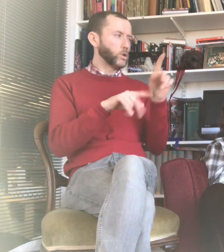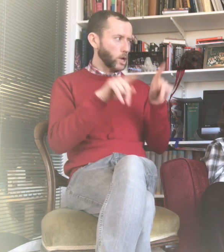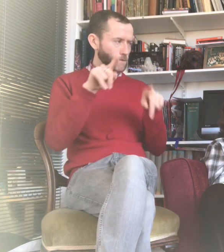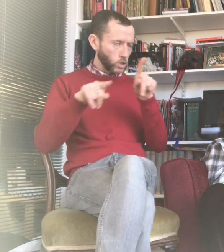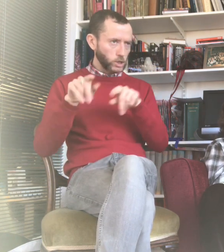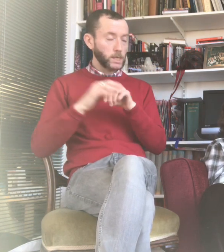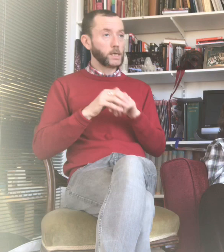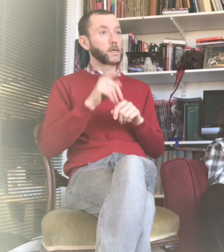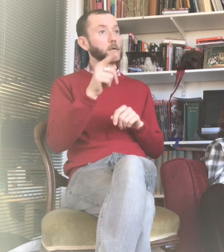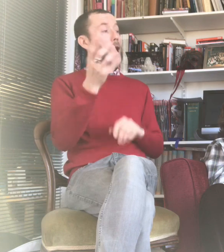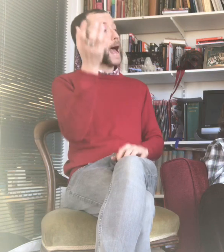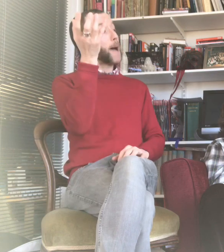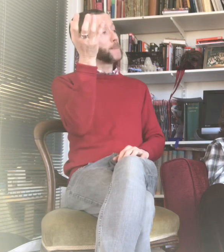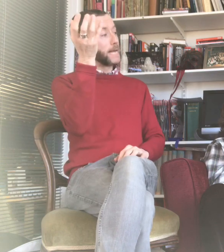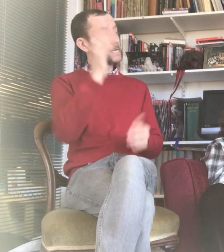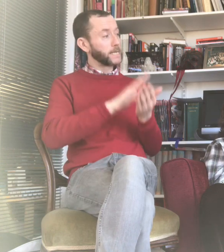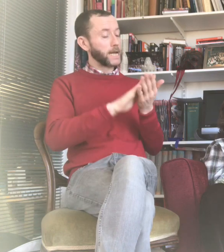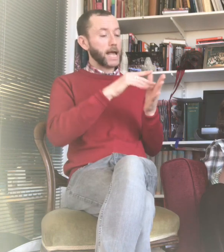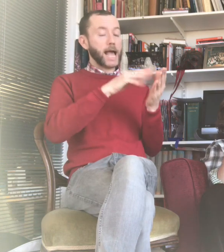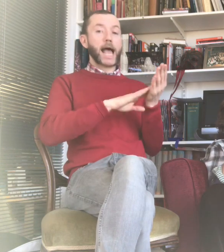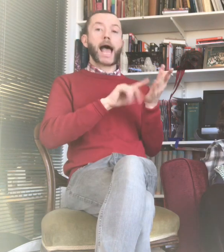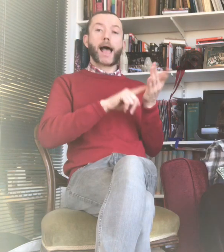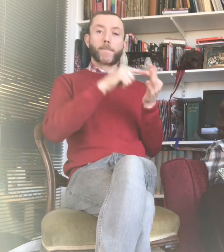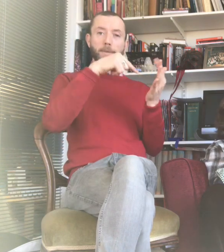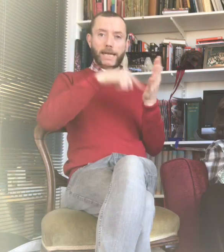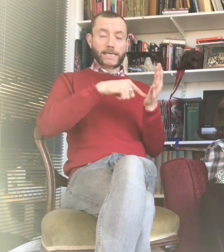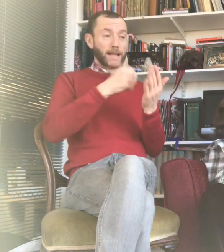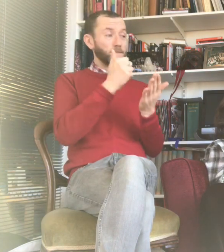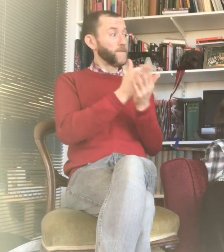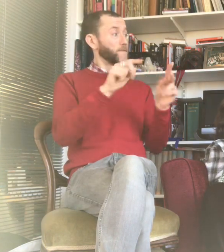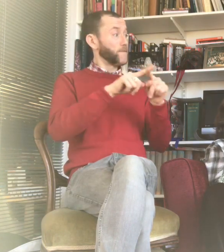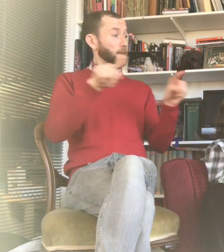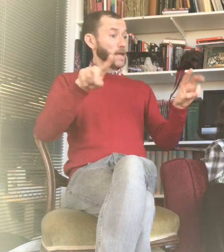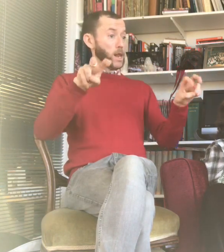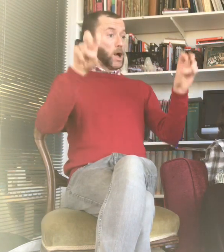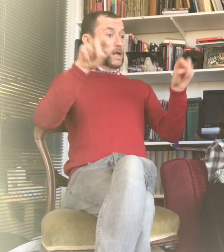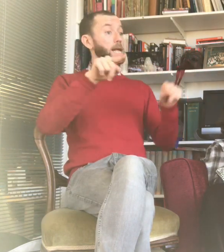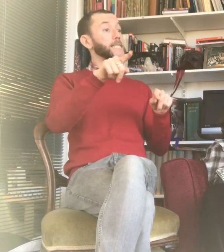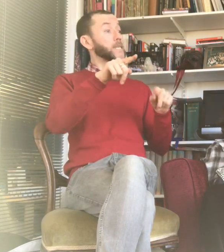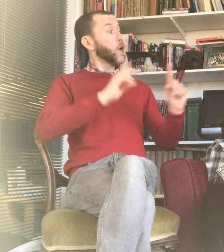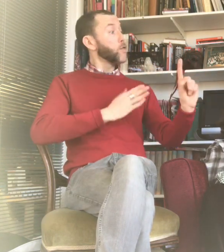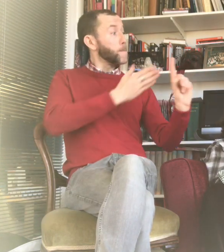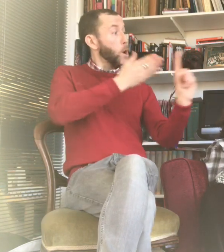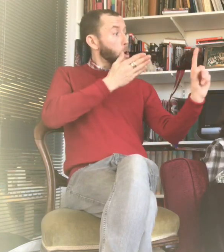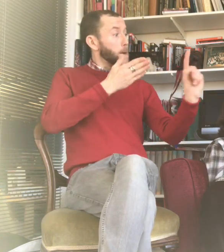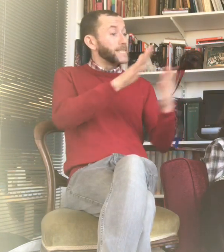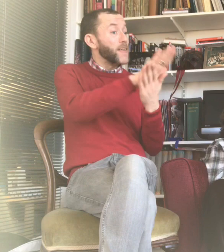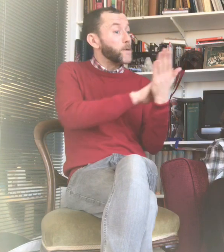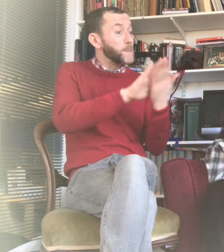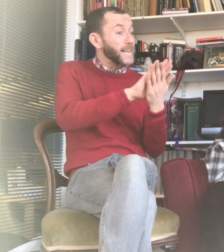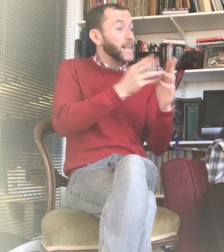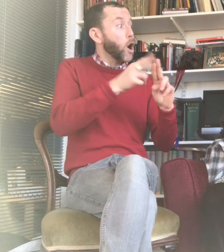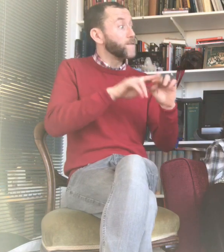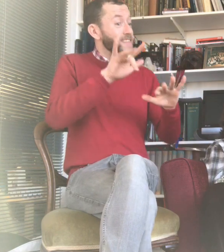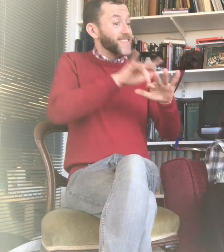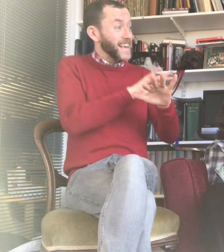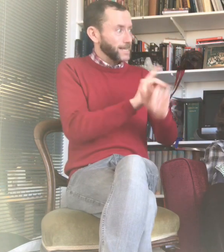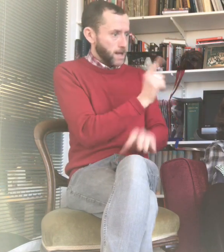wonderful line, where he says "the purpose of playing, the meaning of theatre, is to